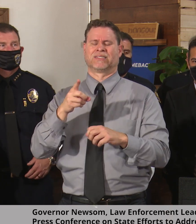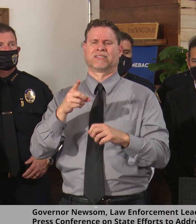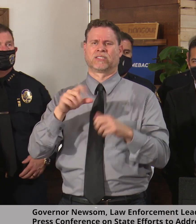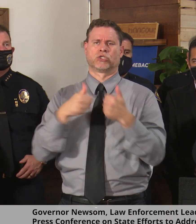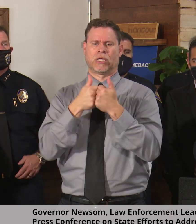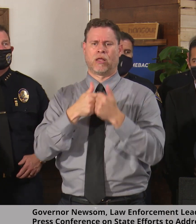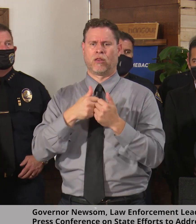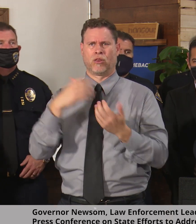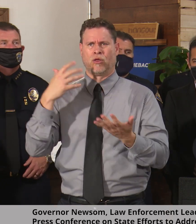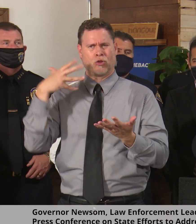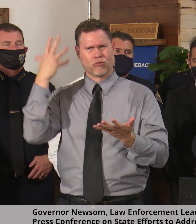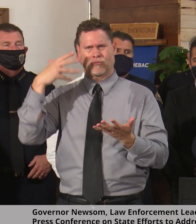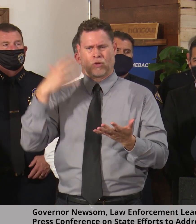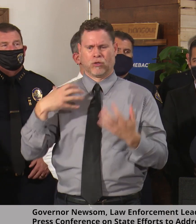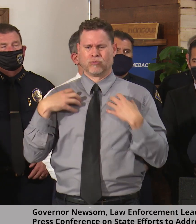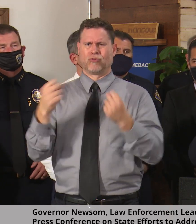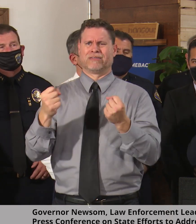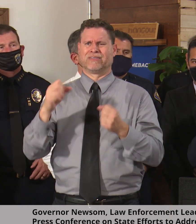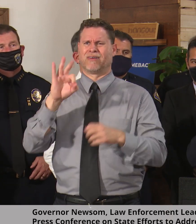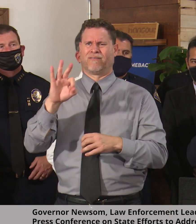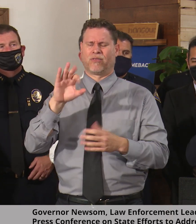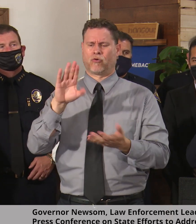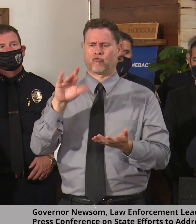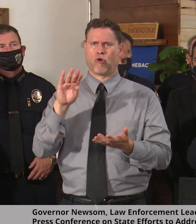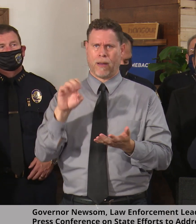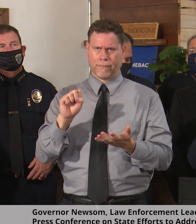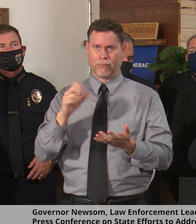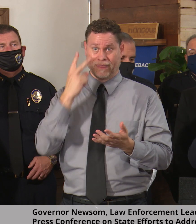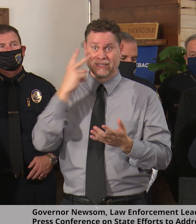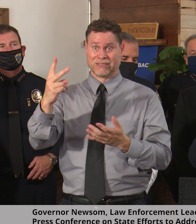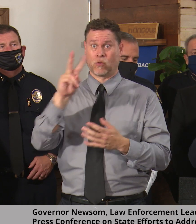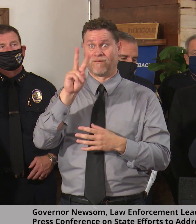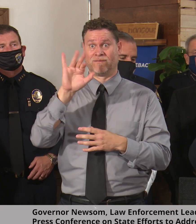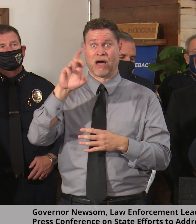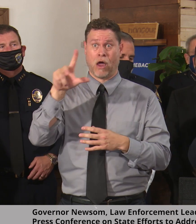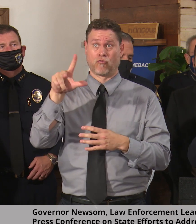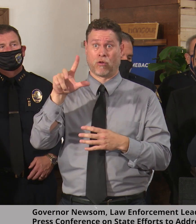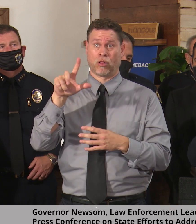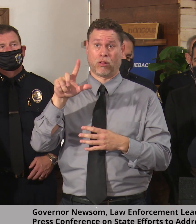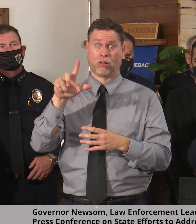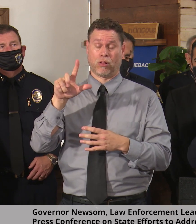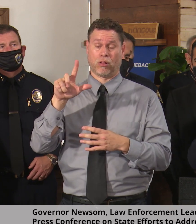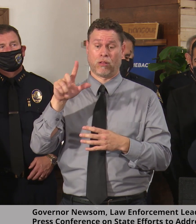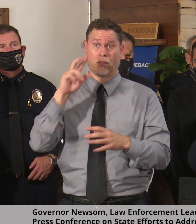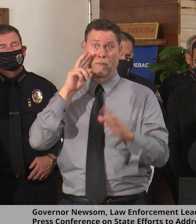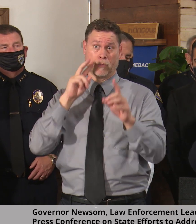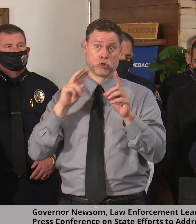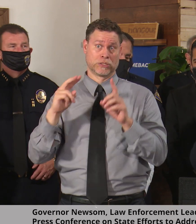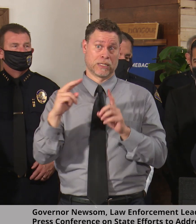Look I mean people when they see these things go viral, the perception of lawlessness,